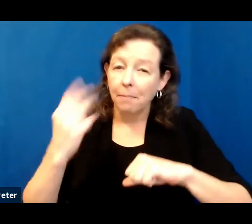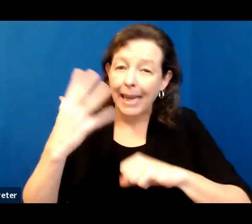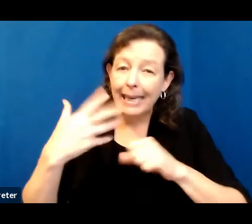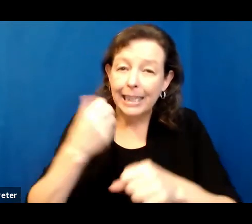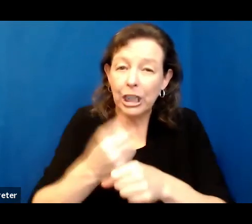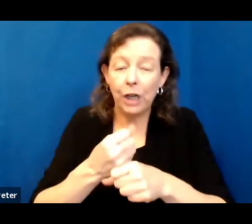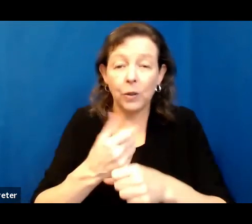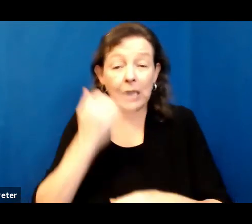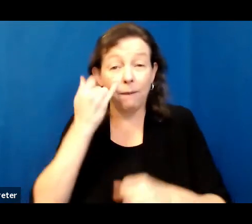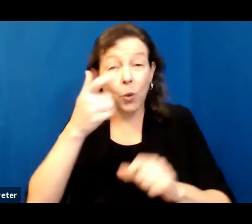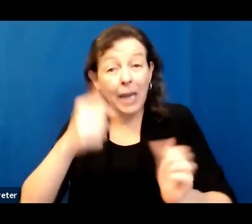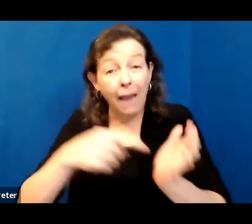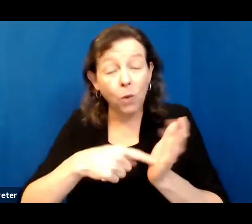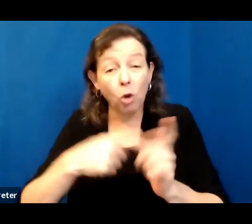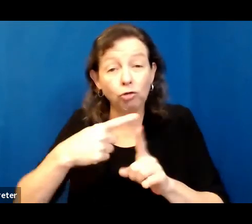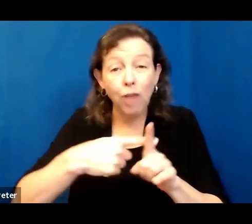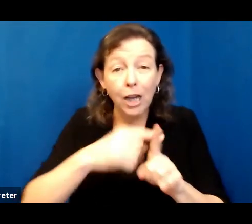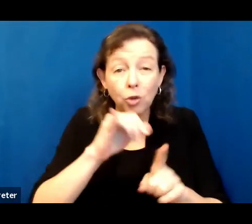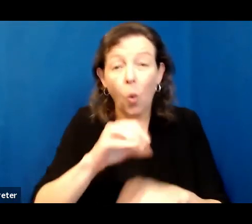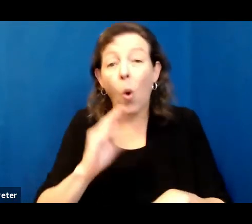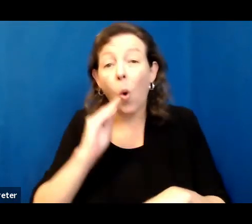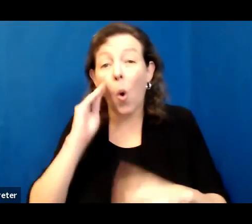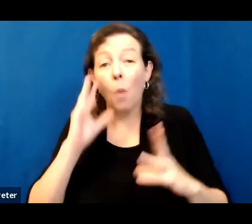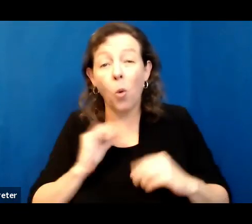renters, homeowners, make sure you take advantage of that as well.